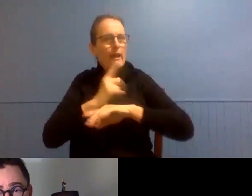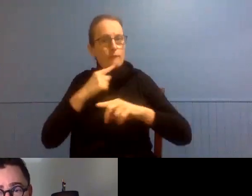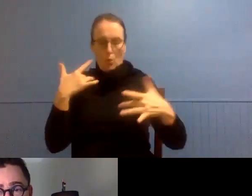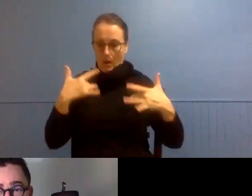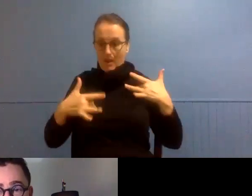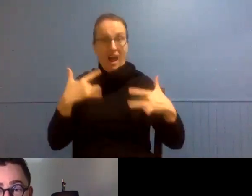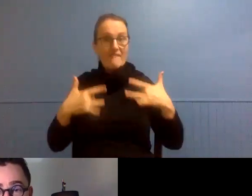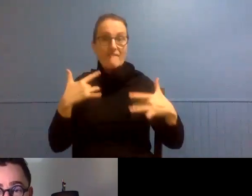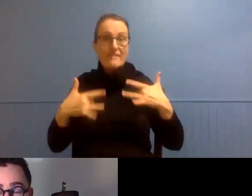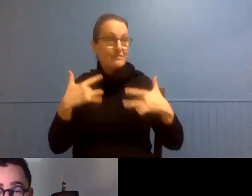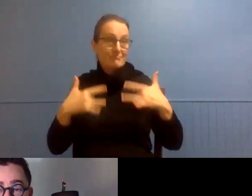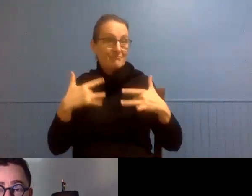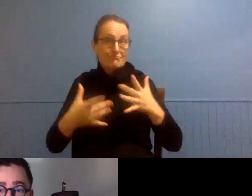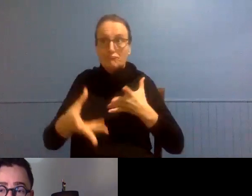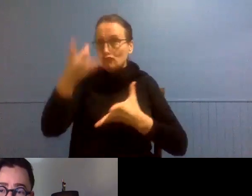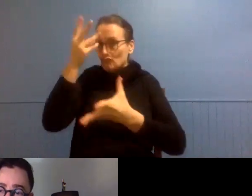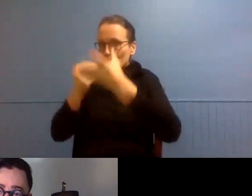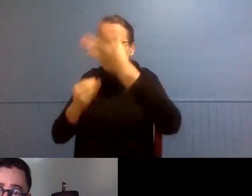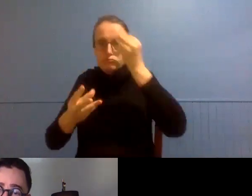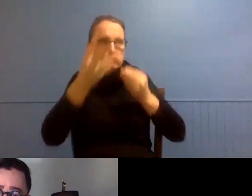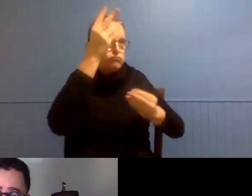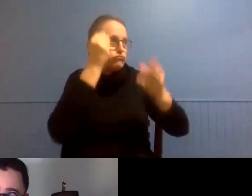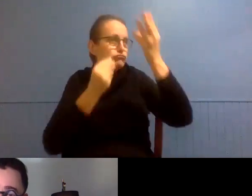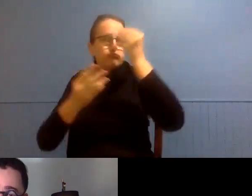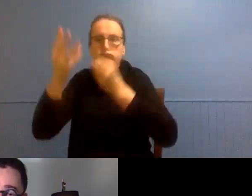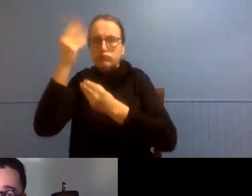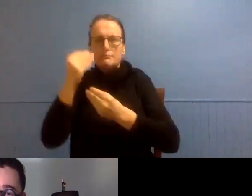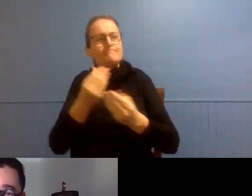lived in pursuit that's informed in a social governance. Would you like